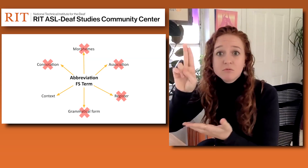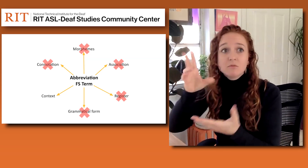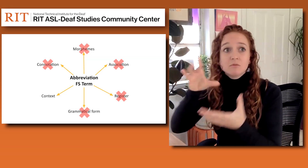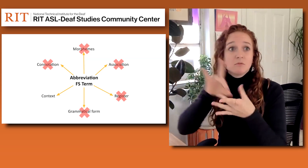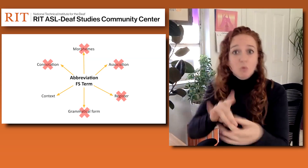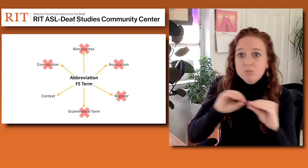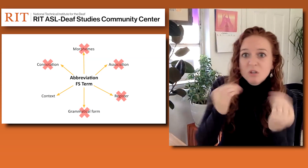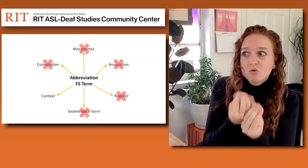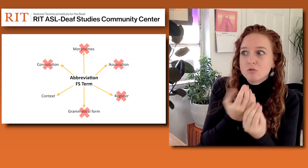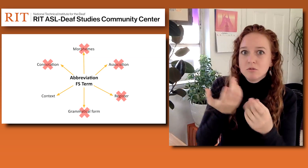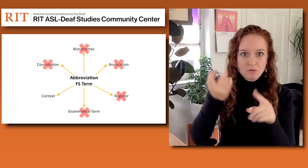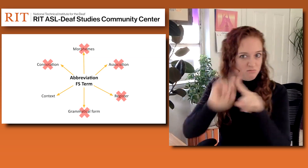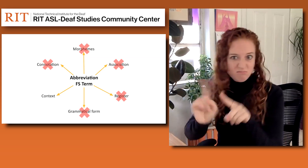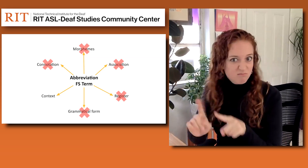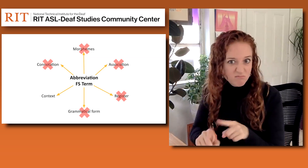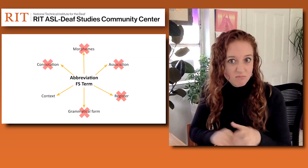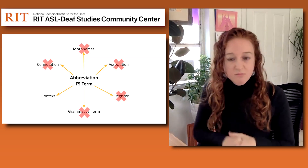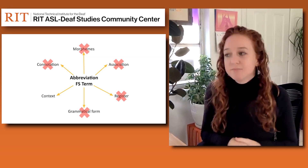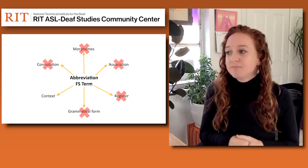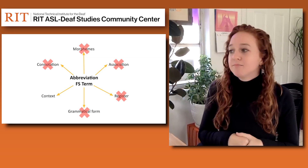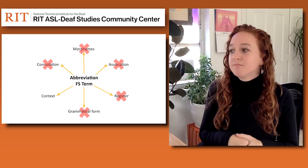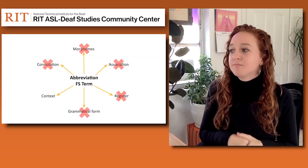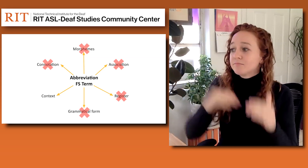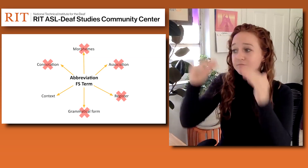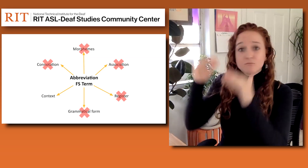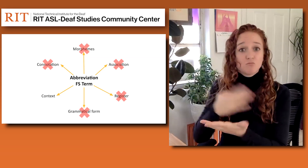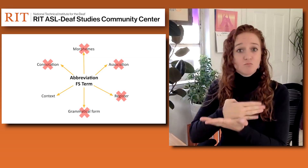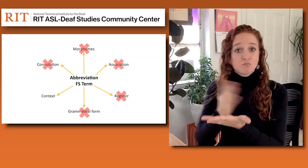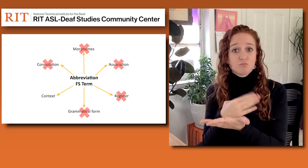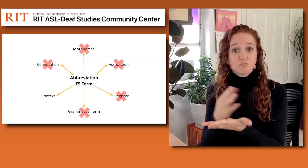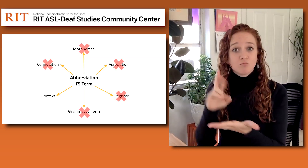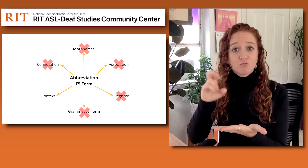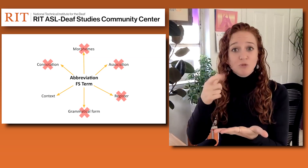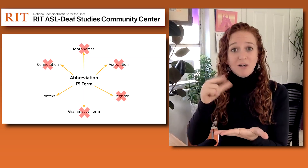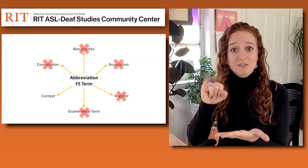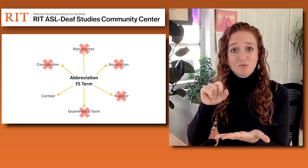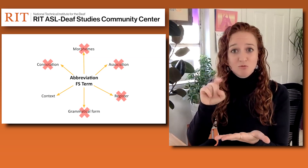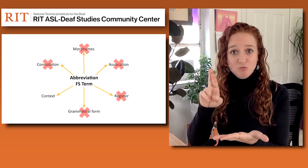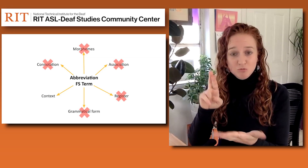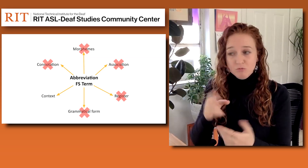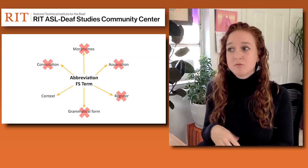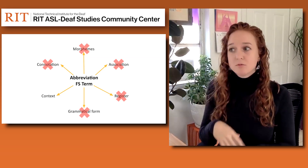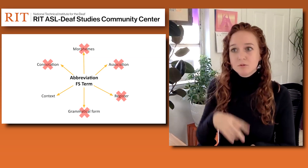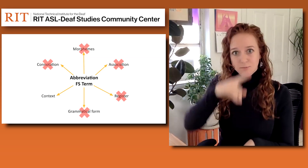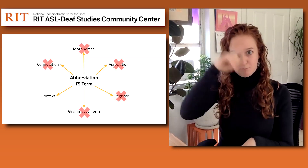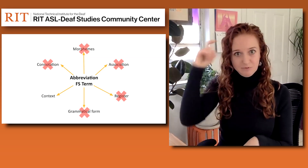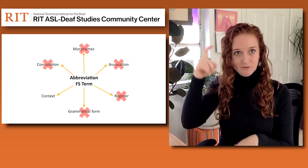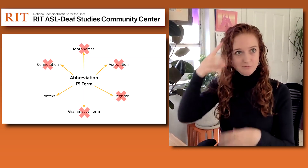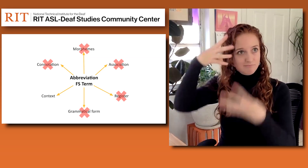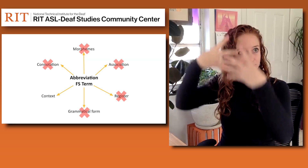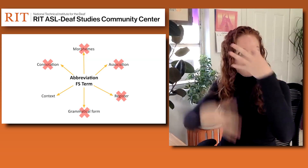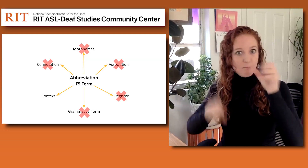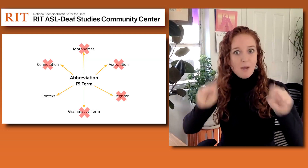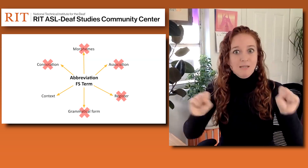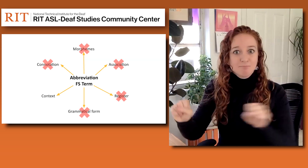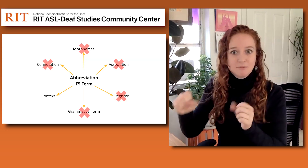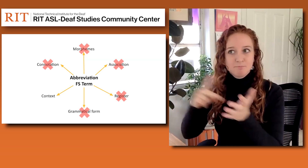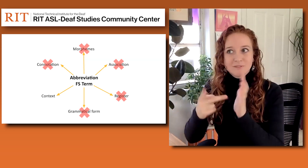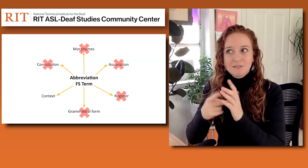Could it be a university, on organization? It could be anything. We look at register. Well, there's many possibility of things